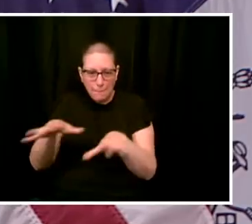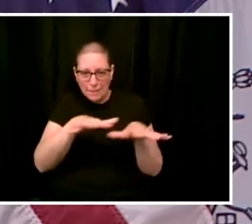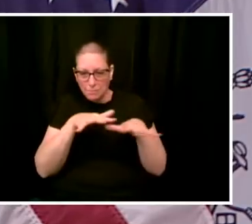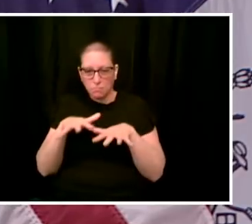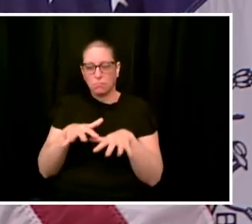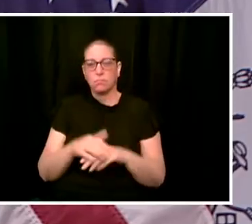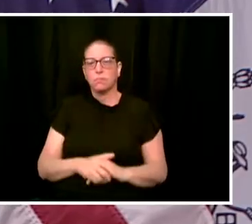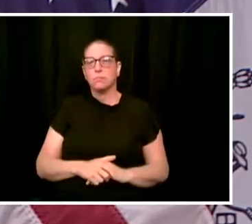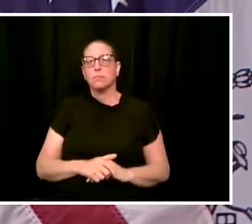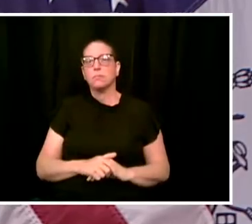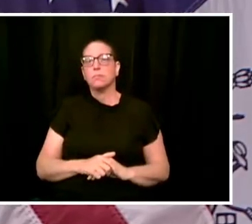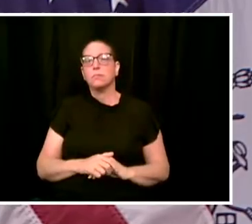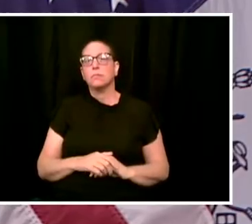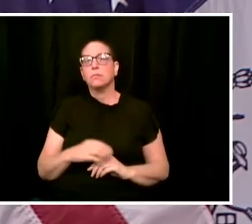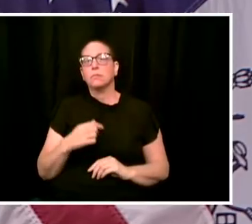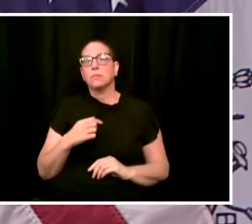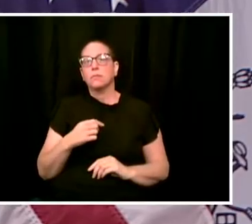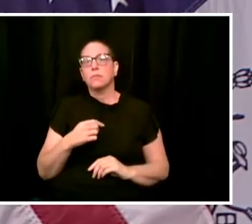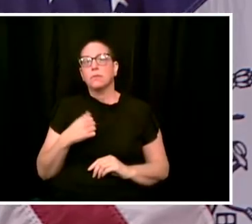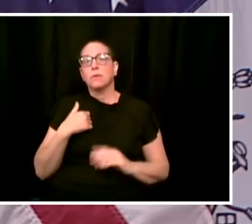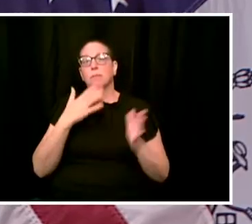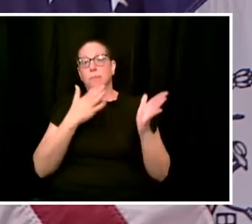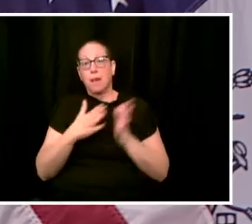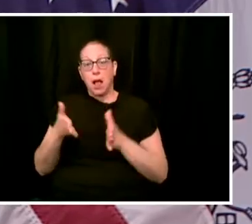T IMMEDIATELY. WE PUT TOGETHER THESE STREETS